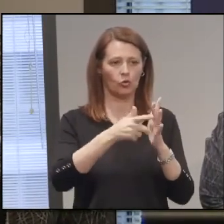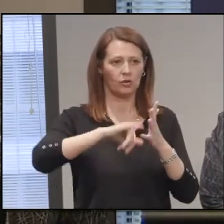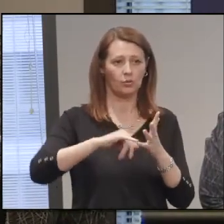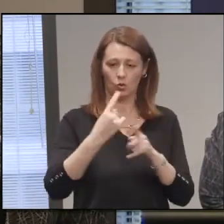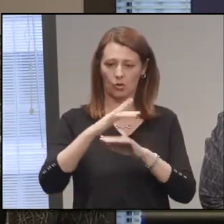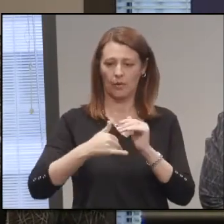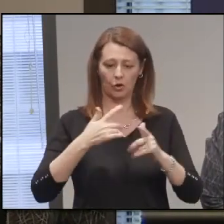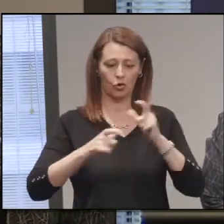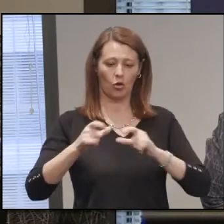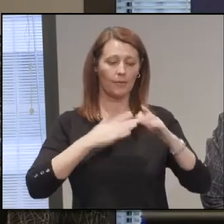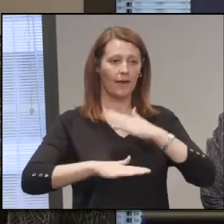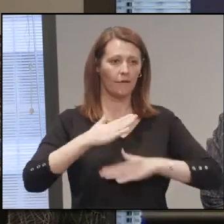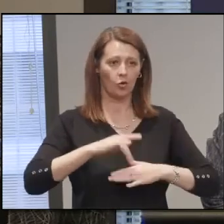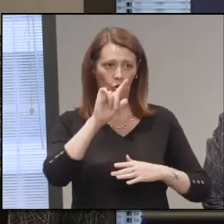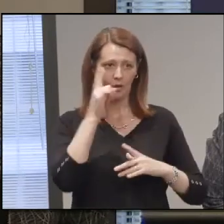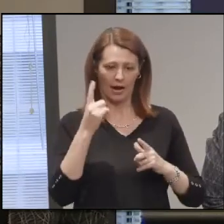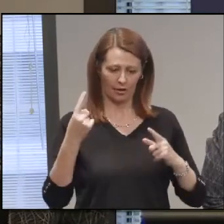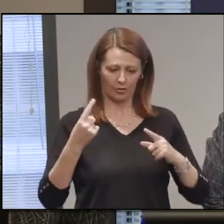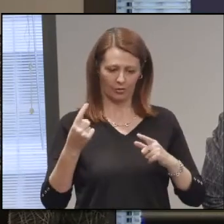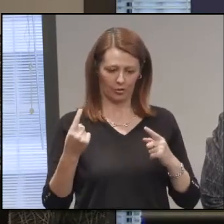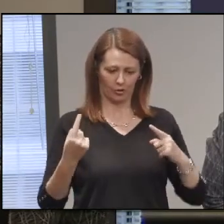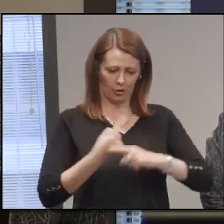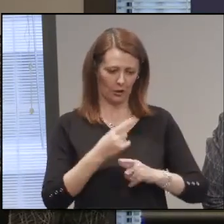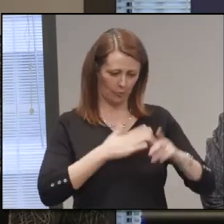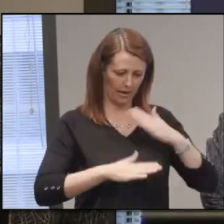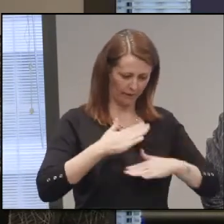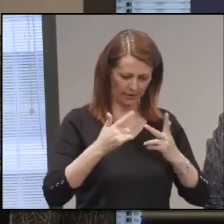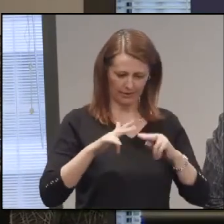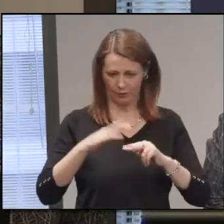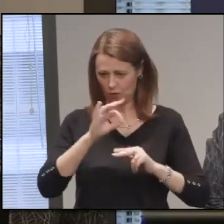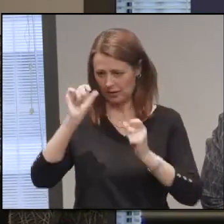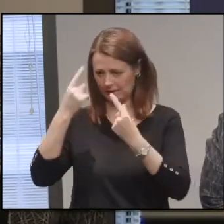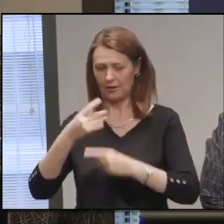and you can't modify your behaviour if you don't understand the risks associated with it.